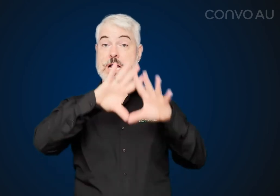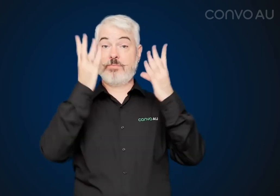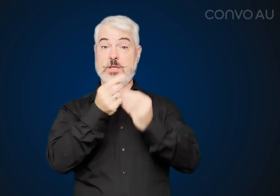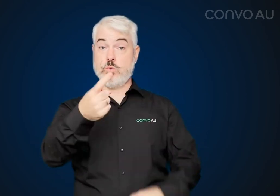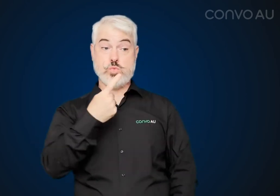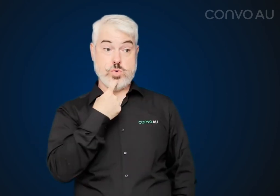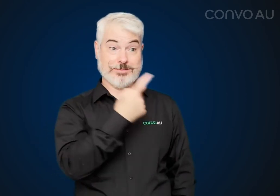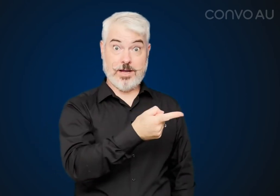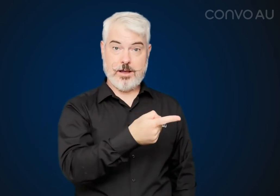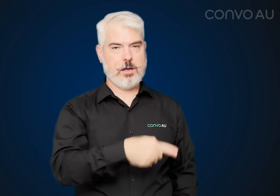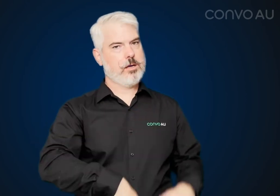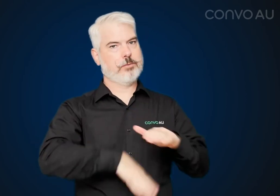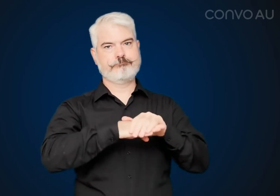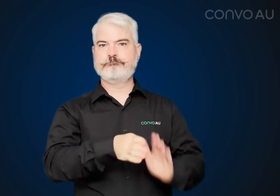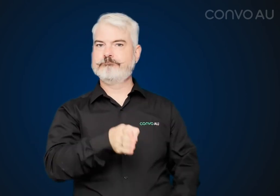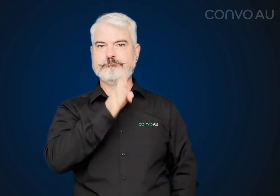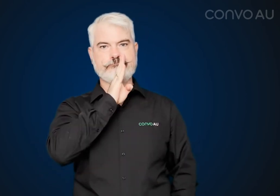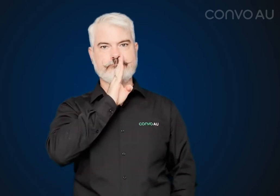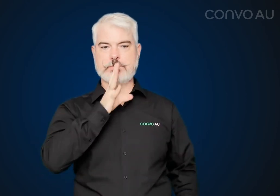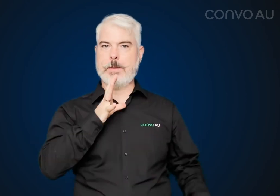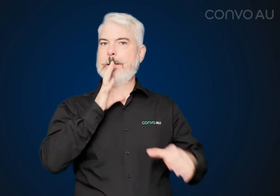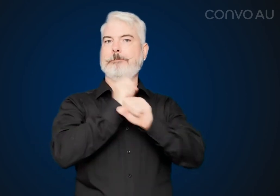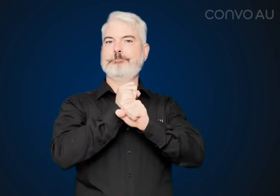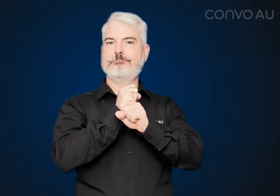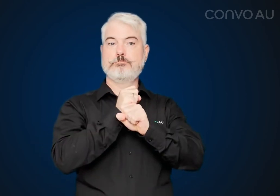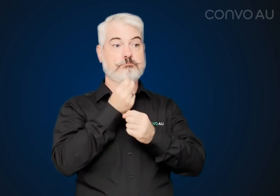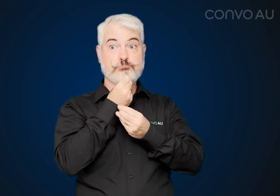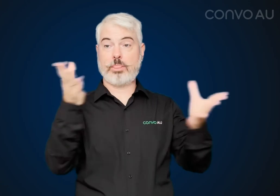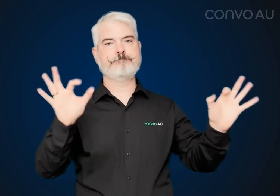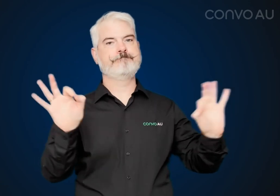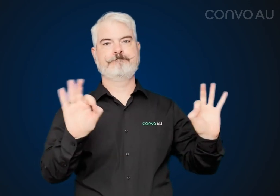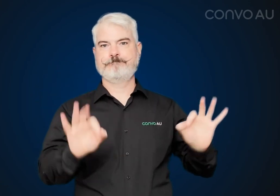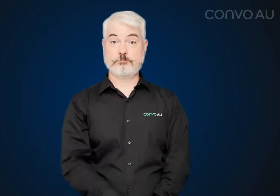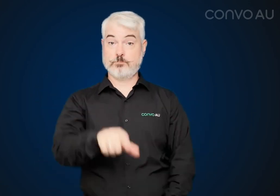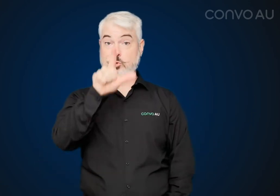All these details will be kept confidential.